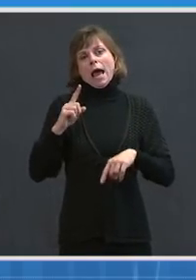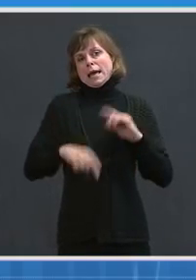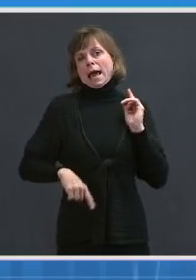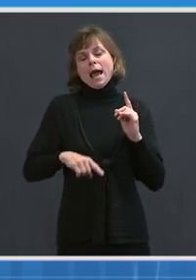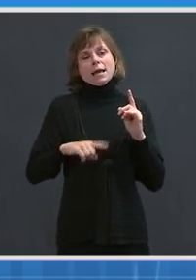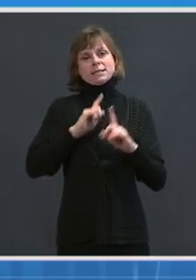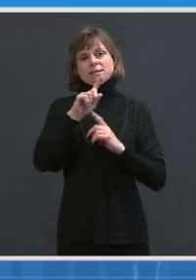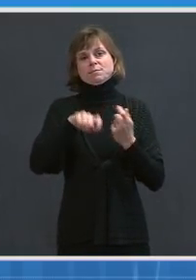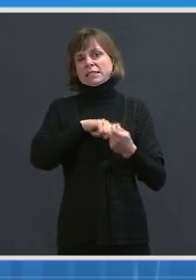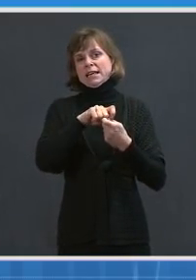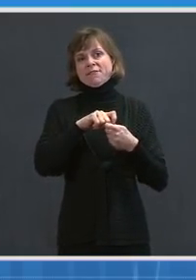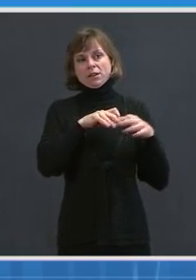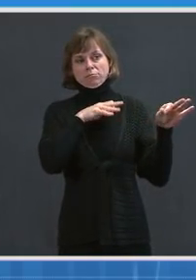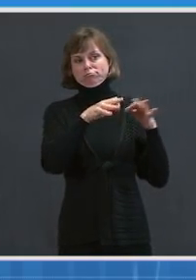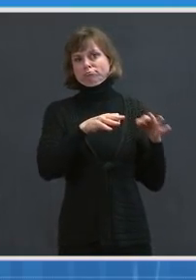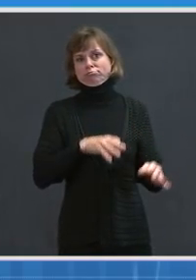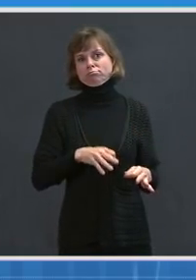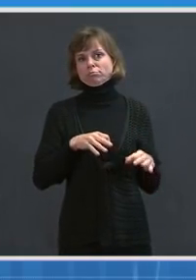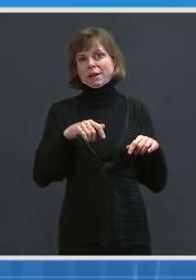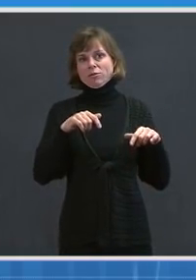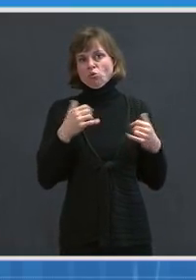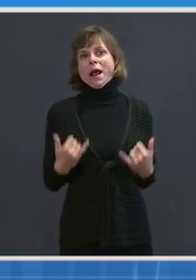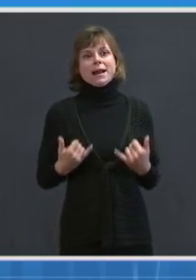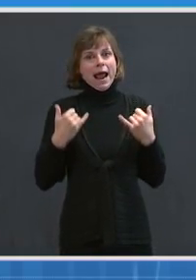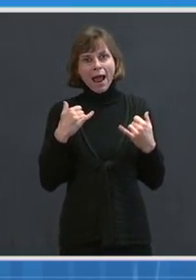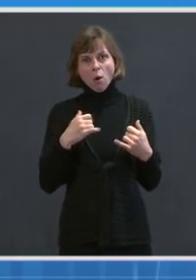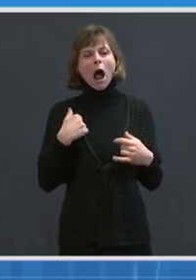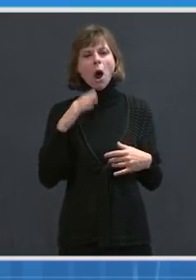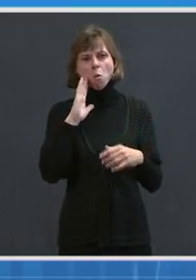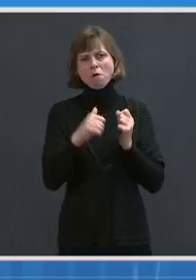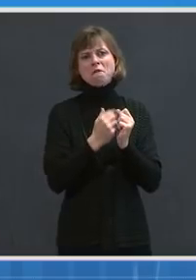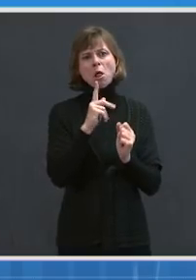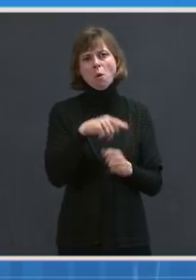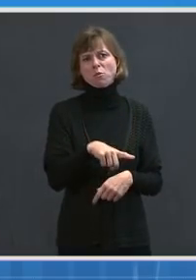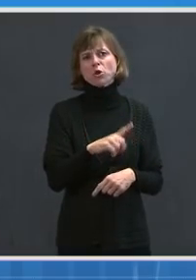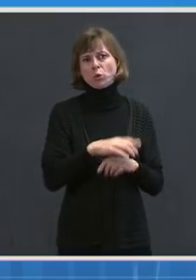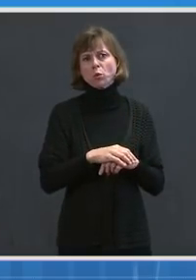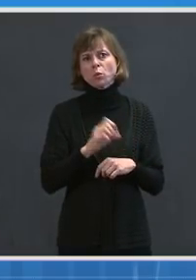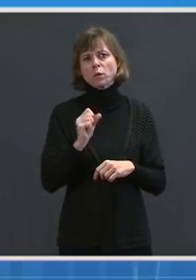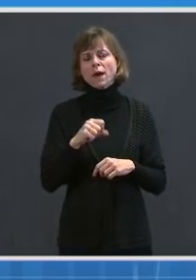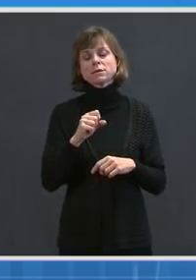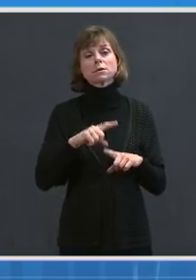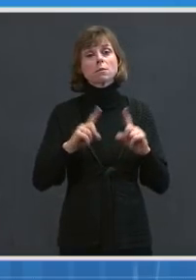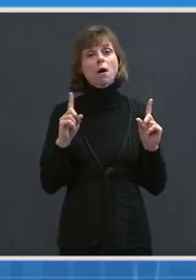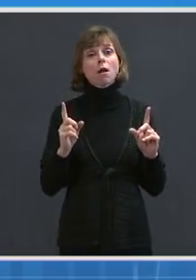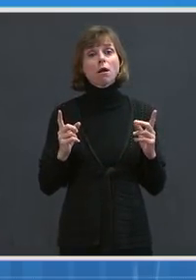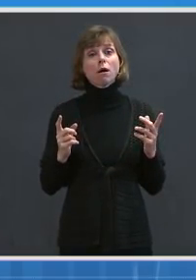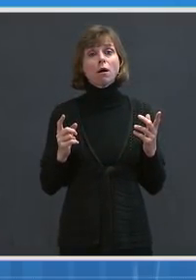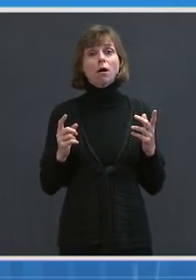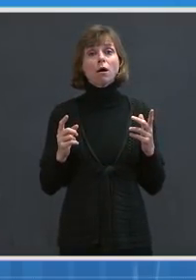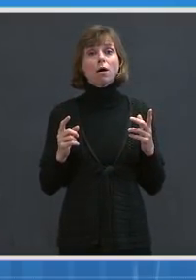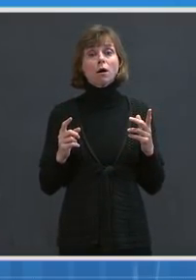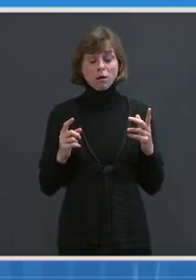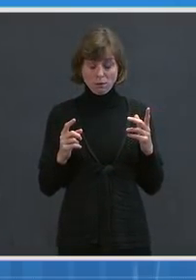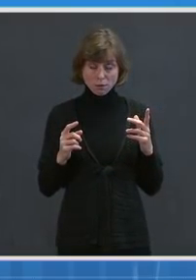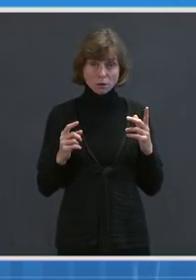We will be glad to follow up with you. But I will say that with all of our mass vaccination site efforts,